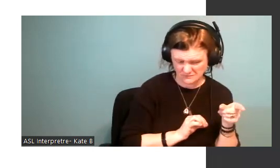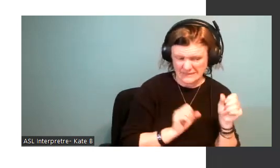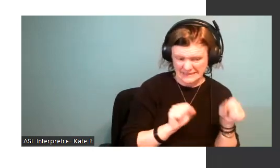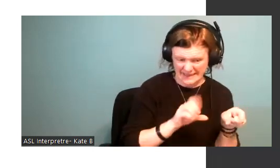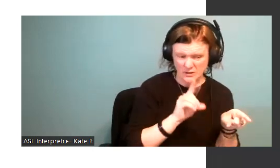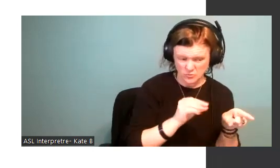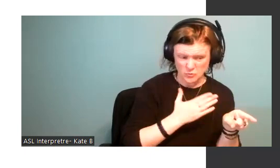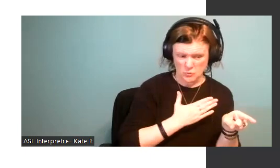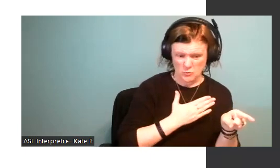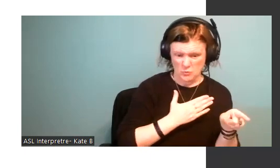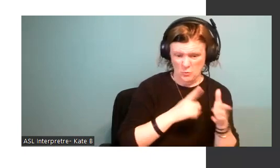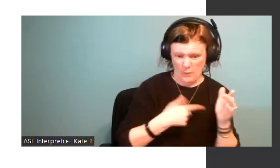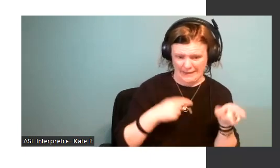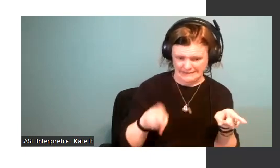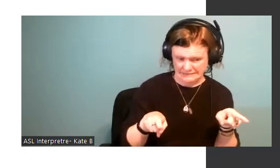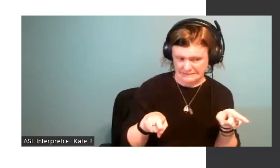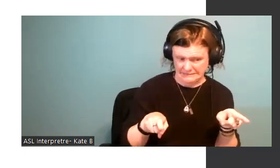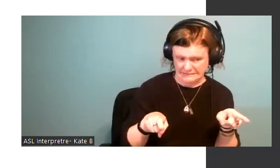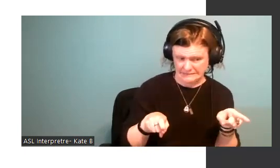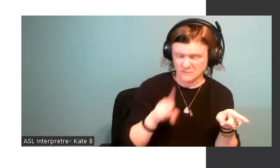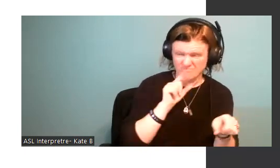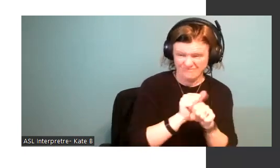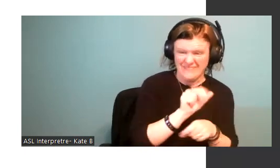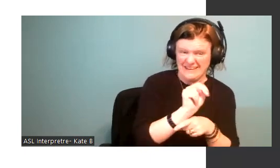thinking you need ARIA, ask yourself is there an